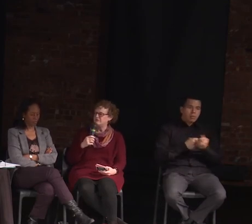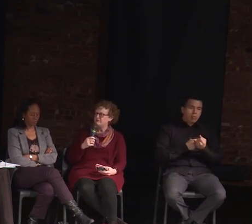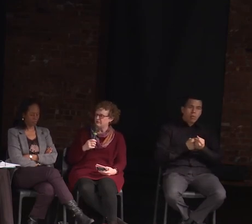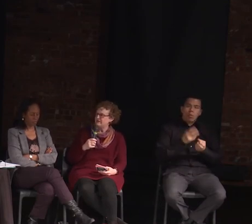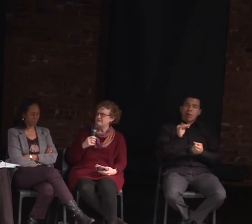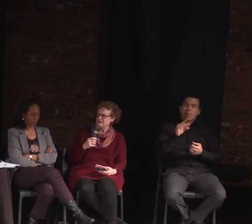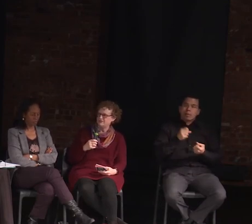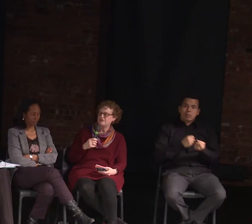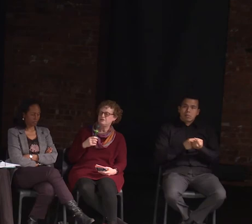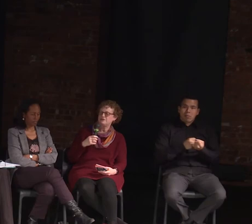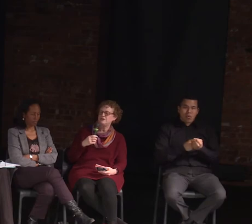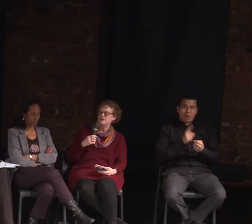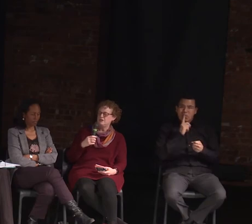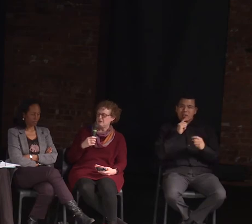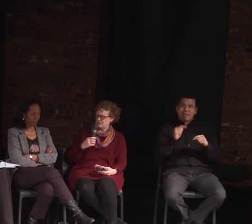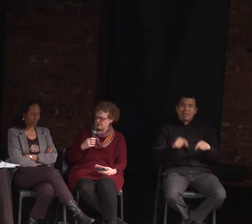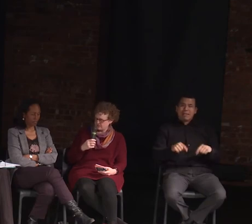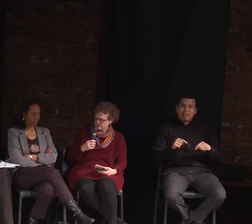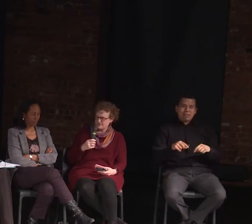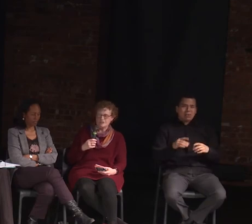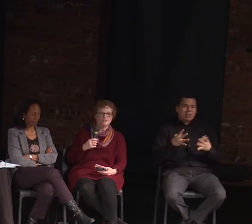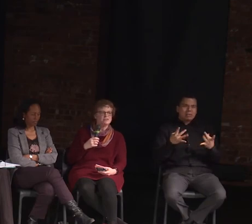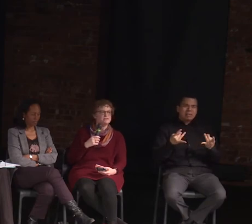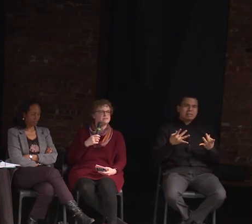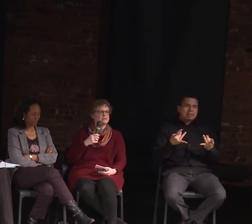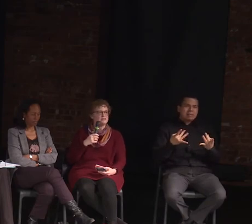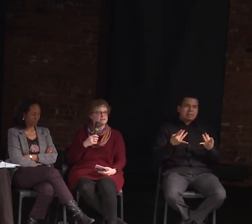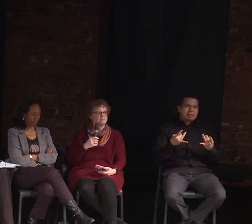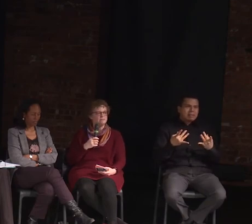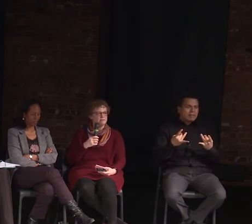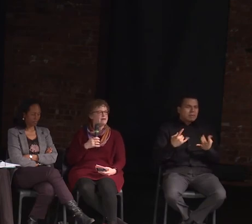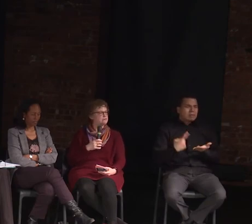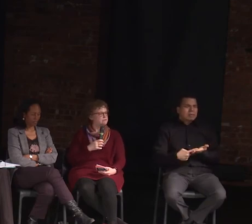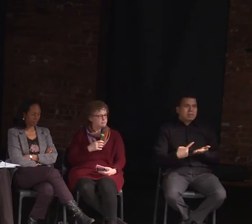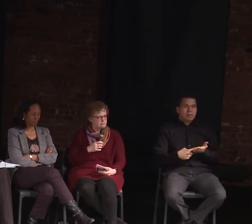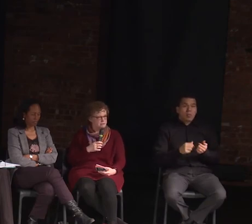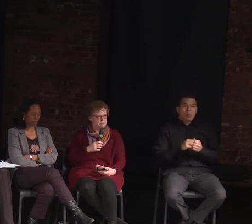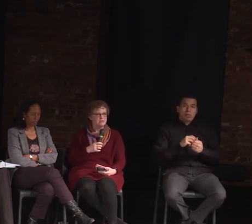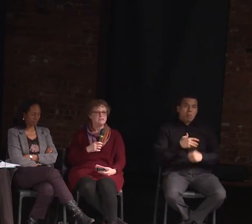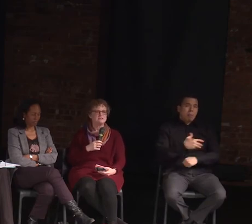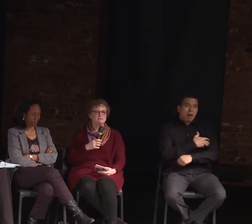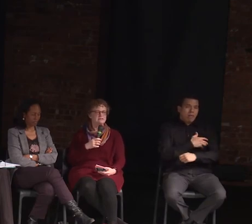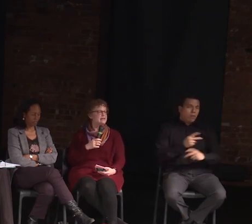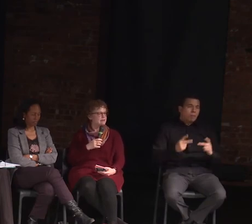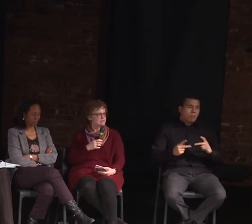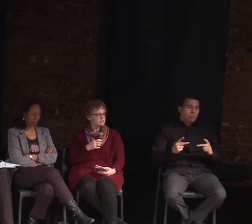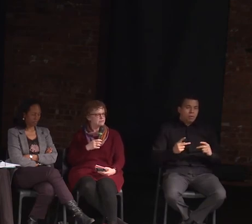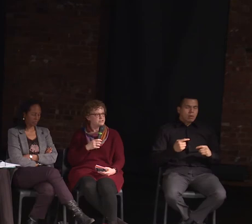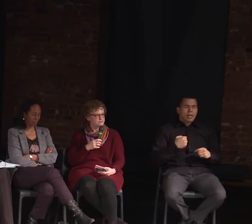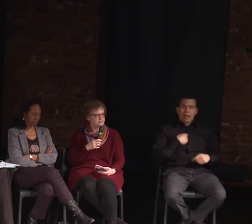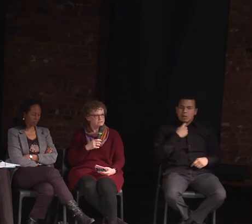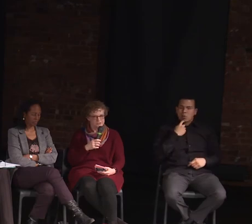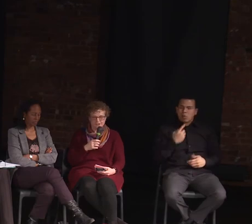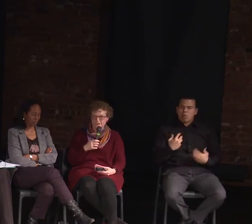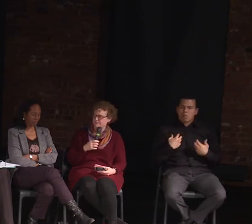These are very difficult interventions with powerful people. I say, have the courage of your convictions.